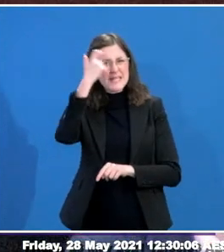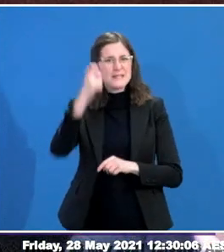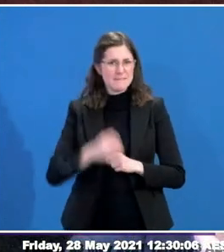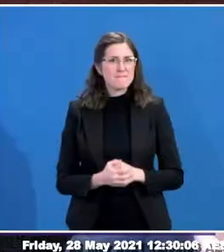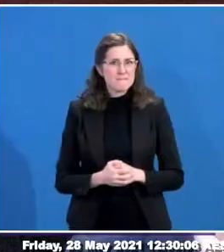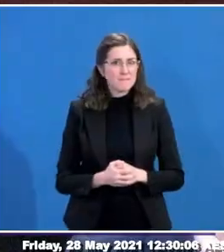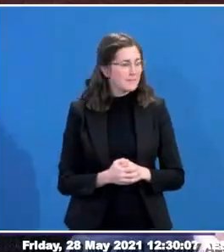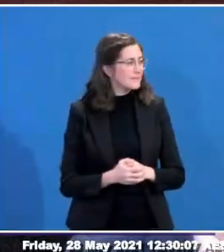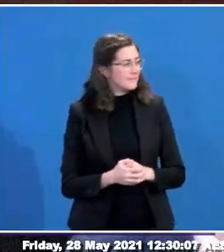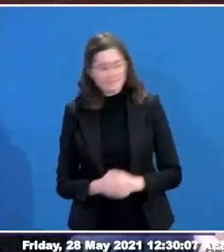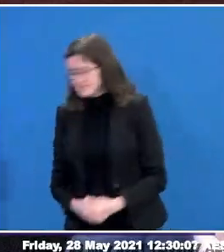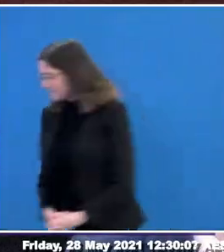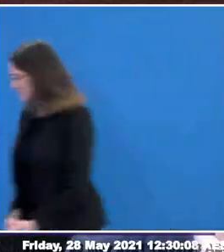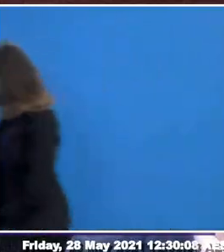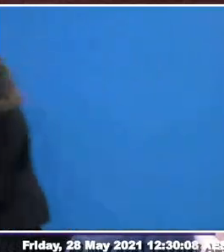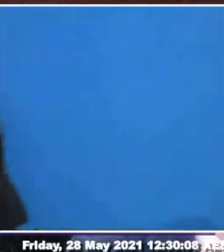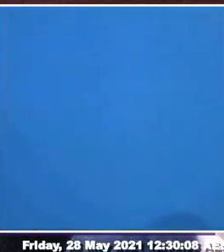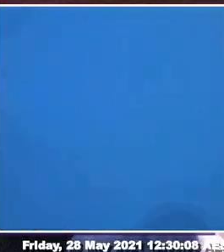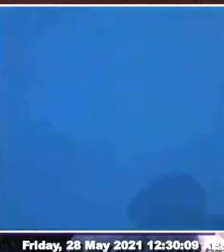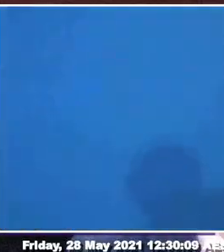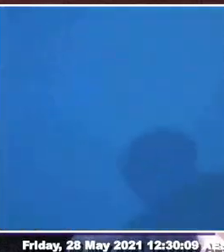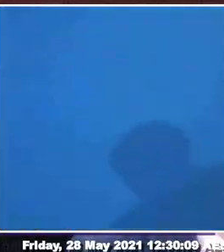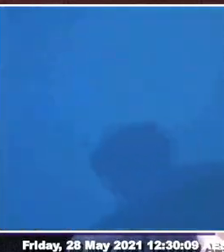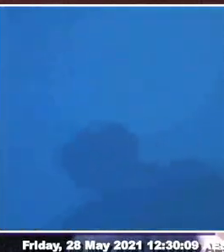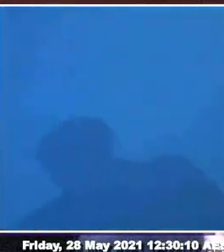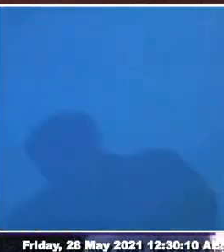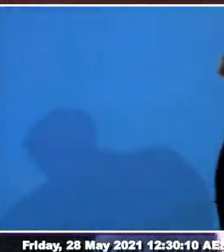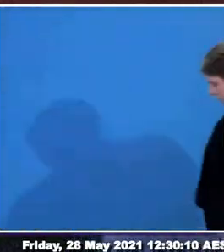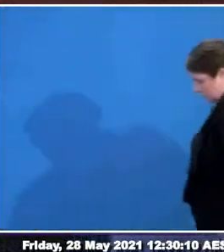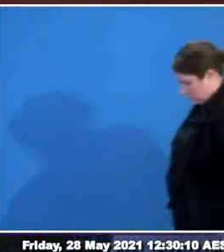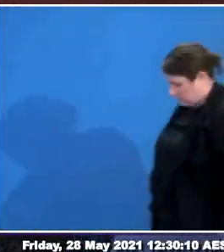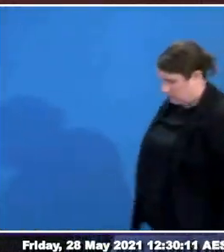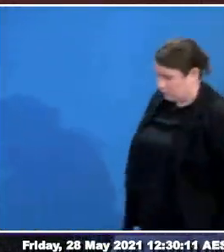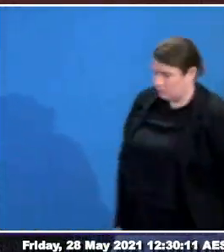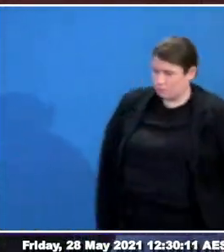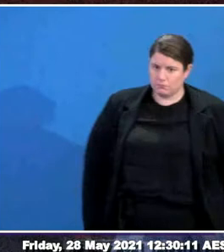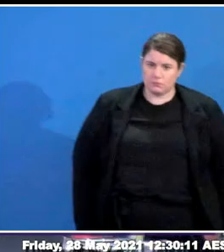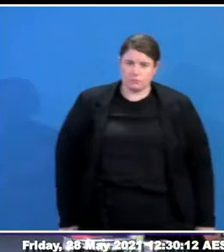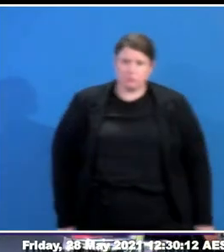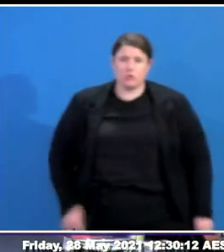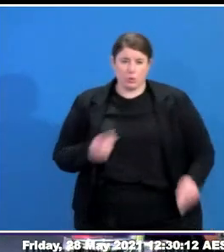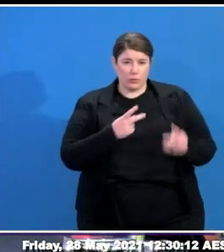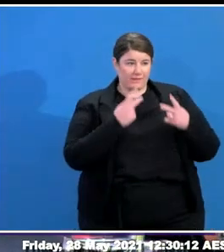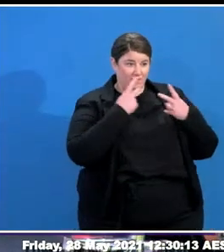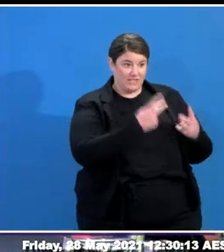And if you visited houses on one day and a quarter, would you visit more than one? Absolutely, yes.